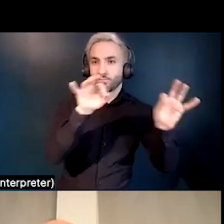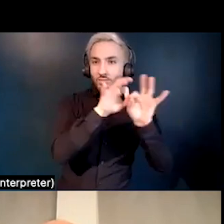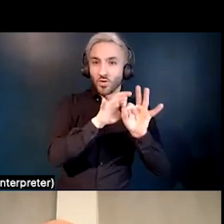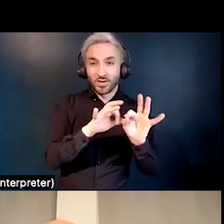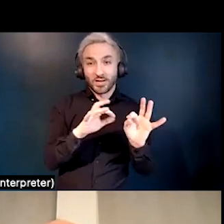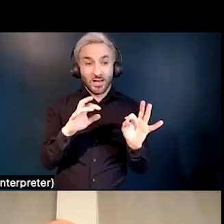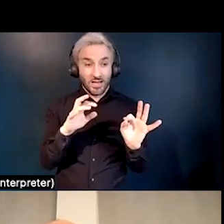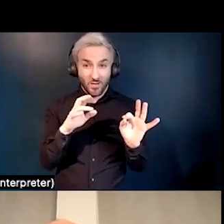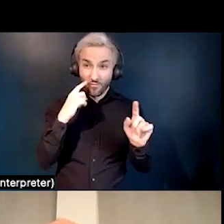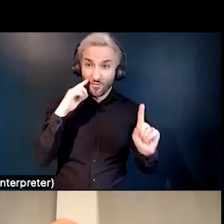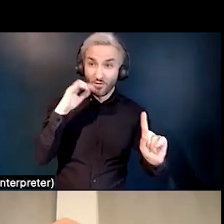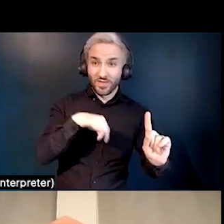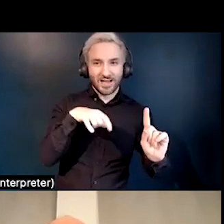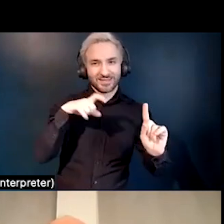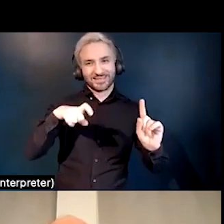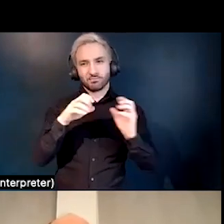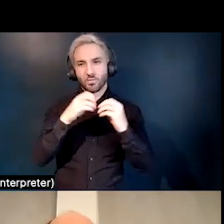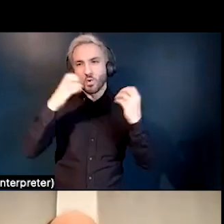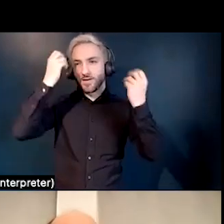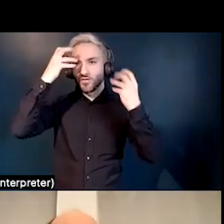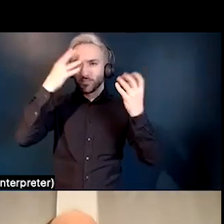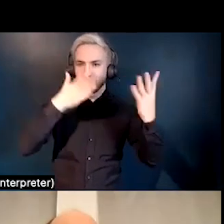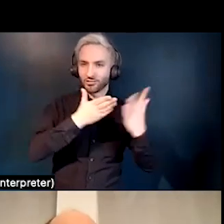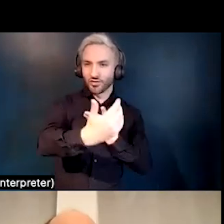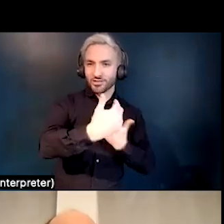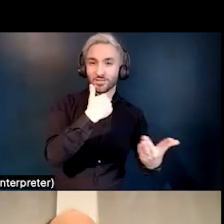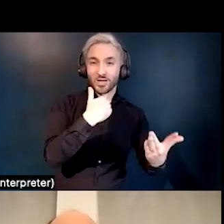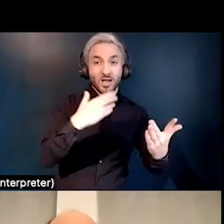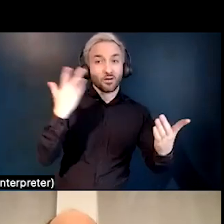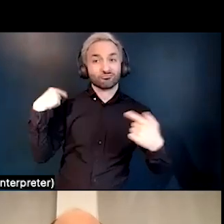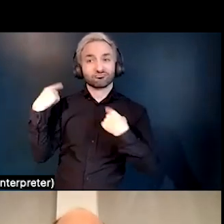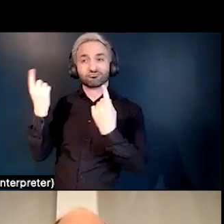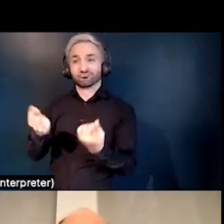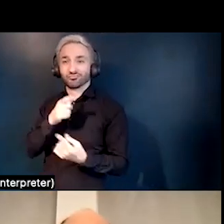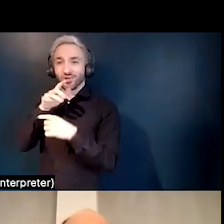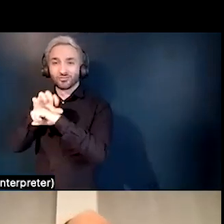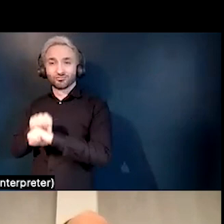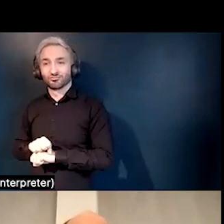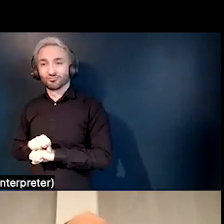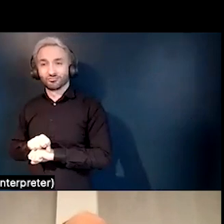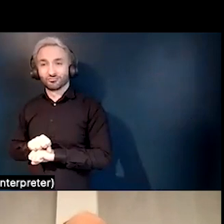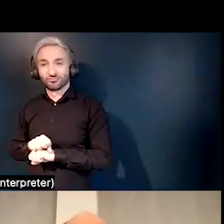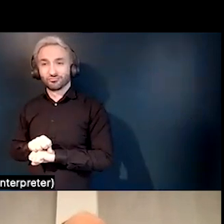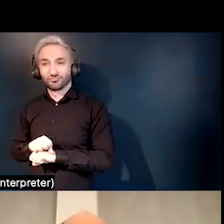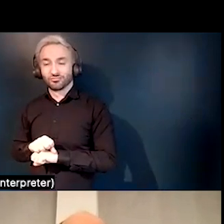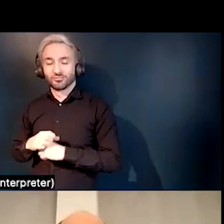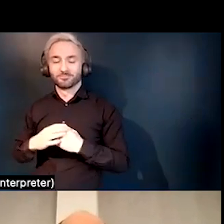not necessarily built to capitalise on just yet. So we're going to talk about a variety of things